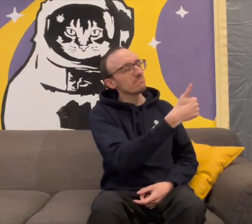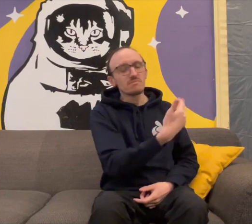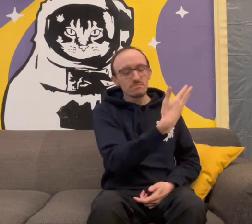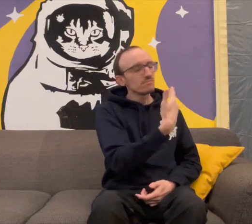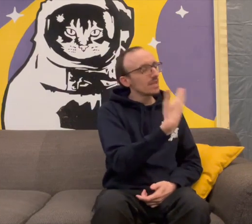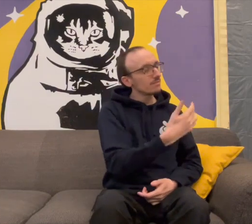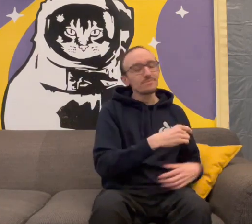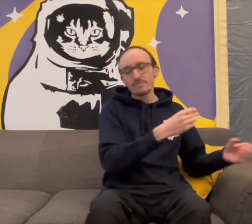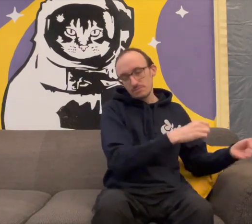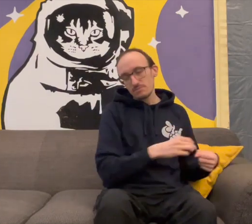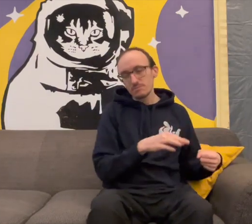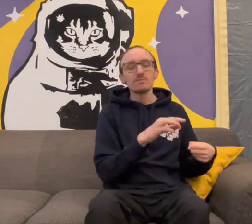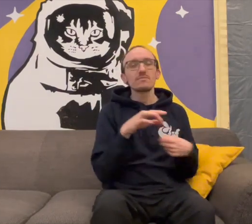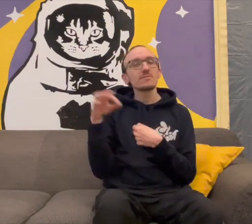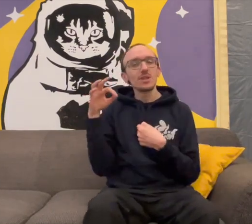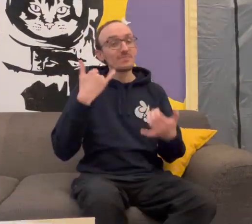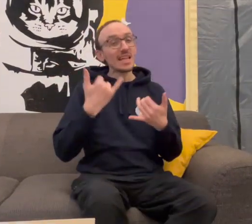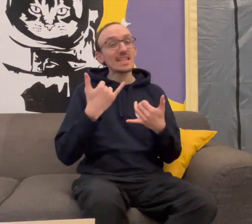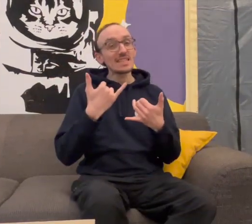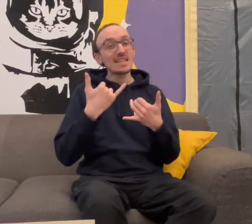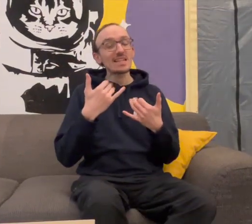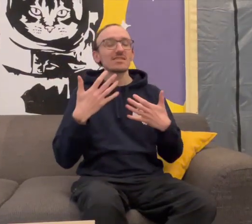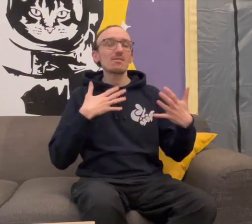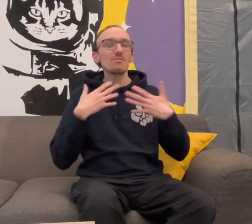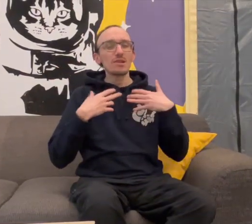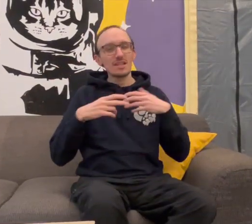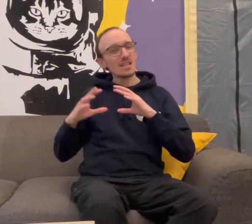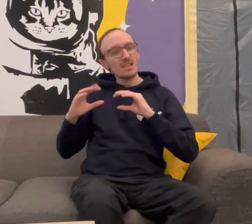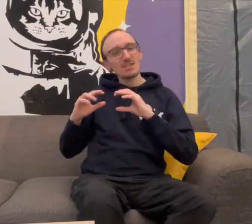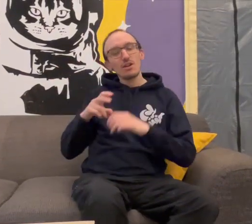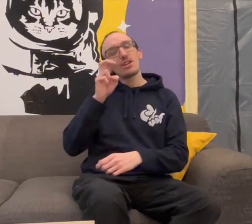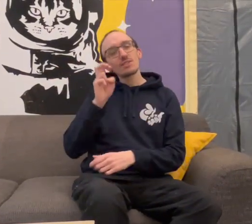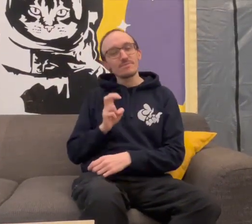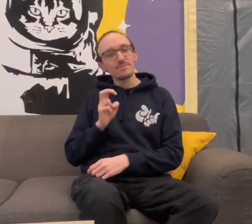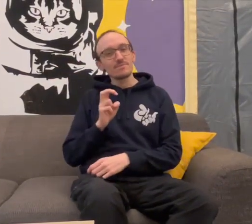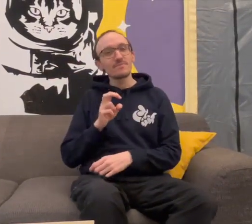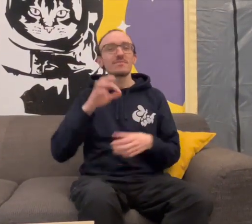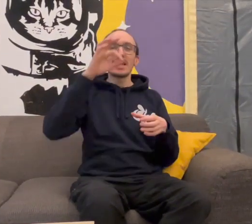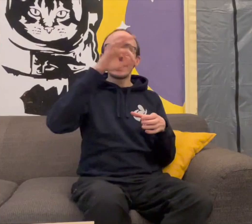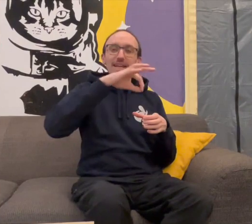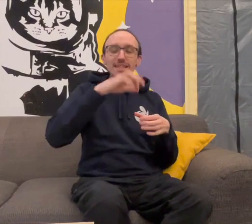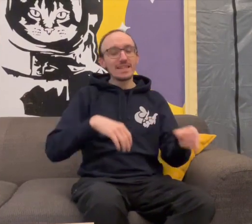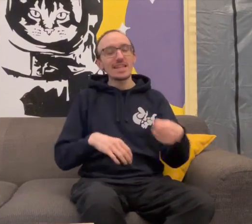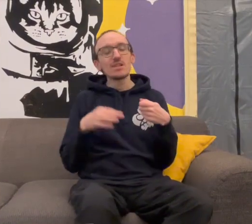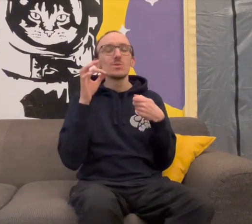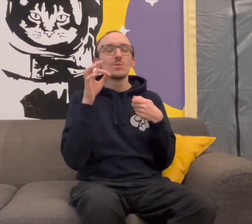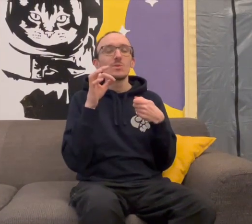Thanks. I close the door and then I sit down on the comfortable couch and drink my tea.